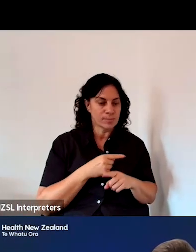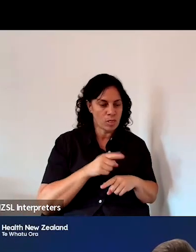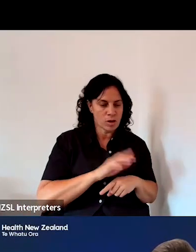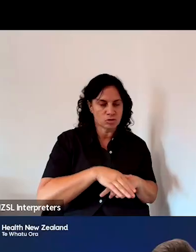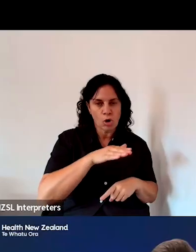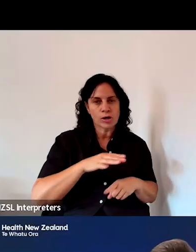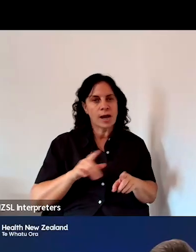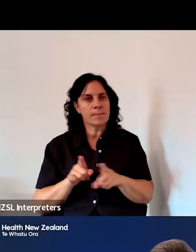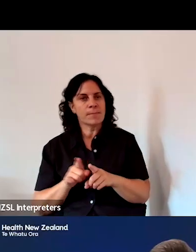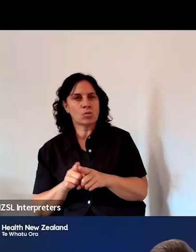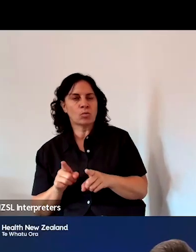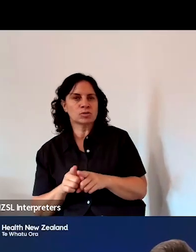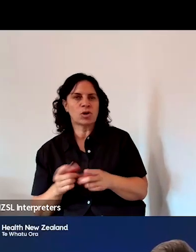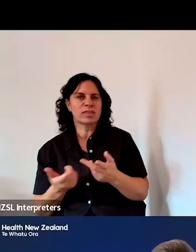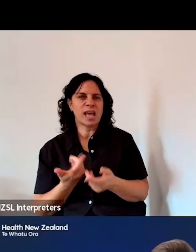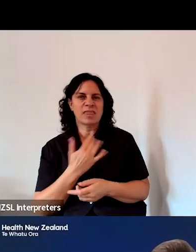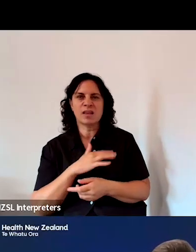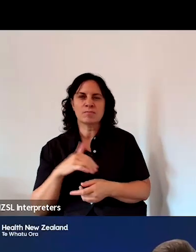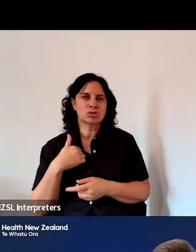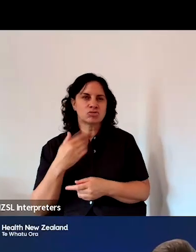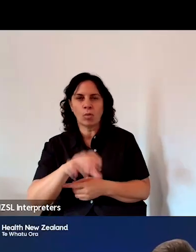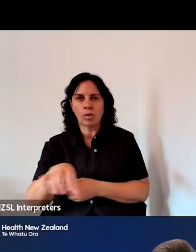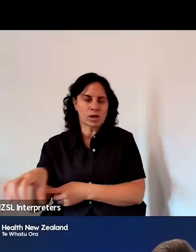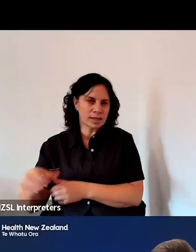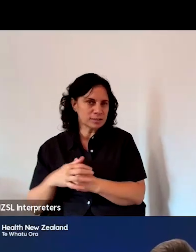Te Whatu Ora and other researchers working in this very big space.